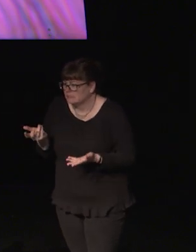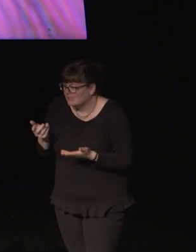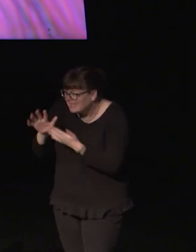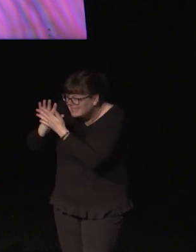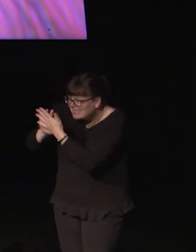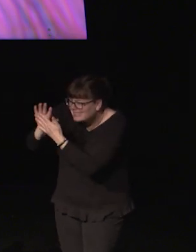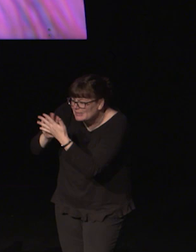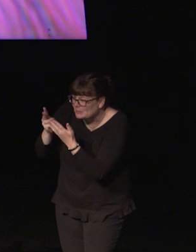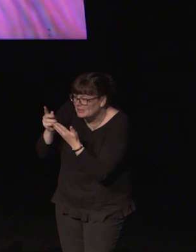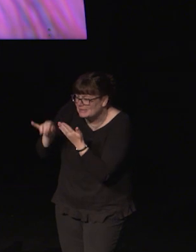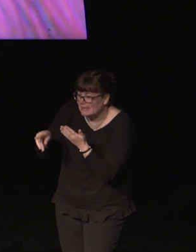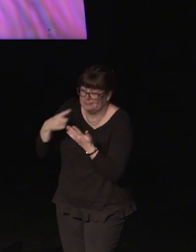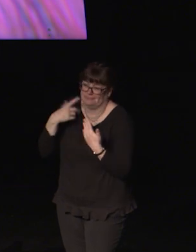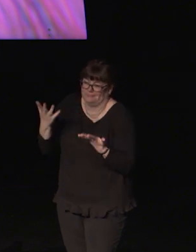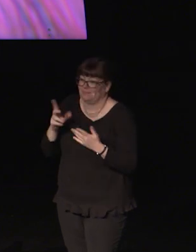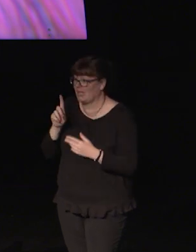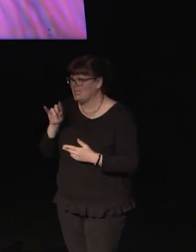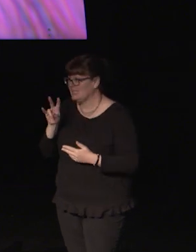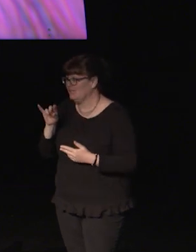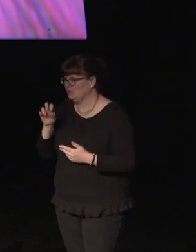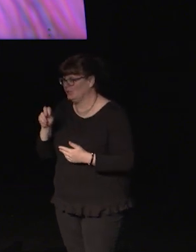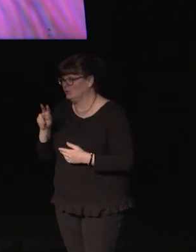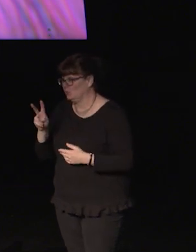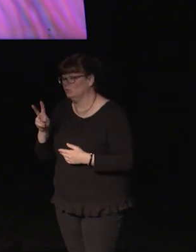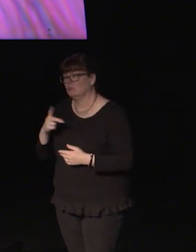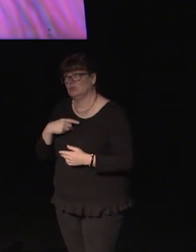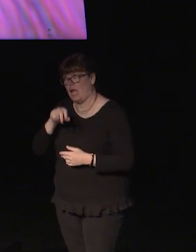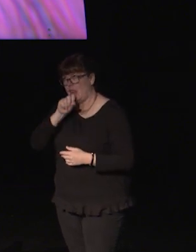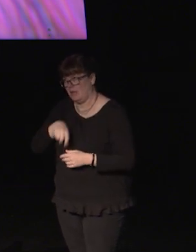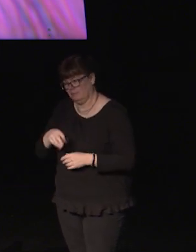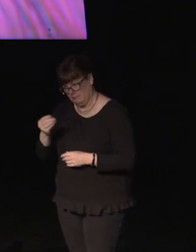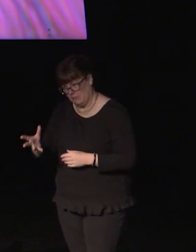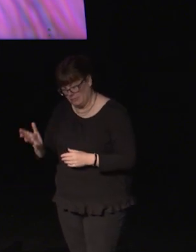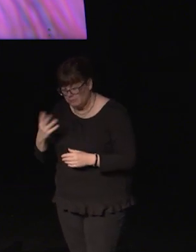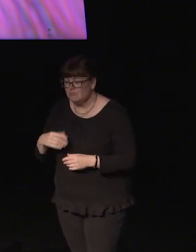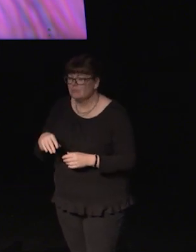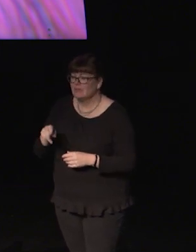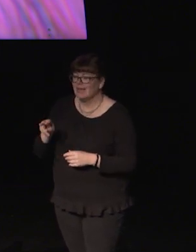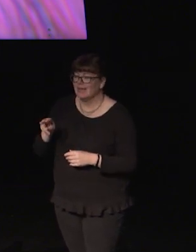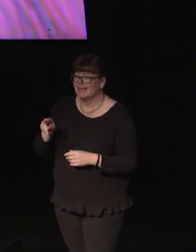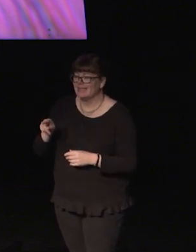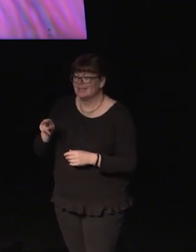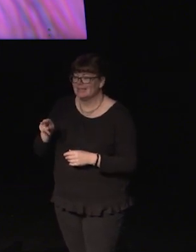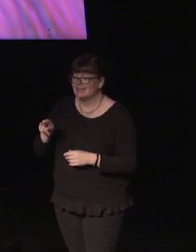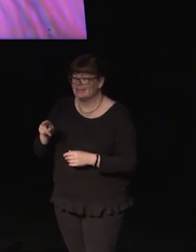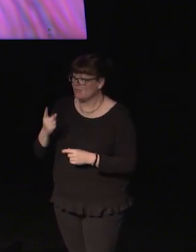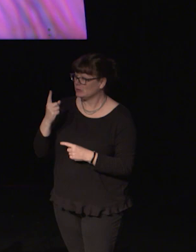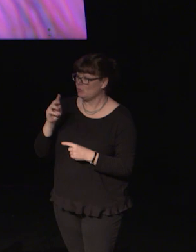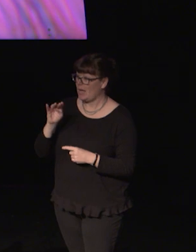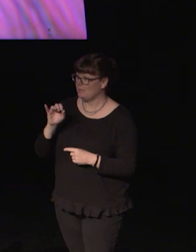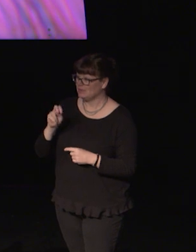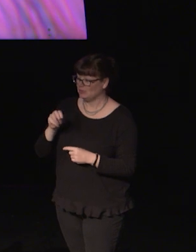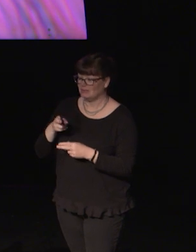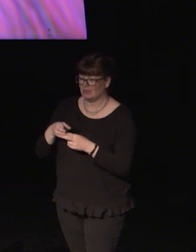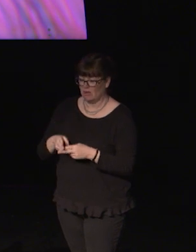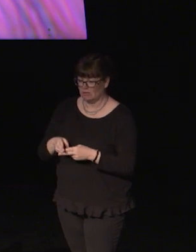that you get in using The Division 2. And I love The Division 2 by the way. There's a mission called In the parking garage,